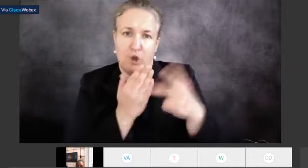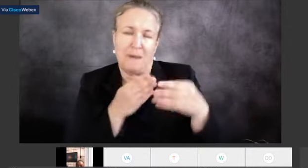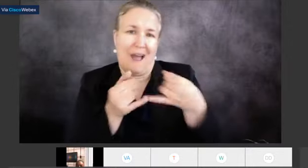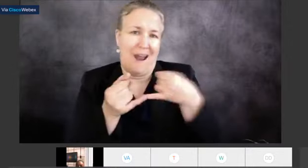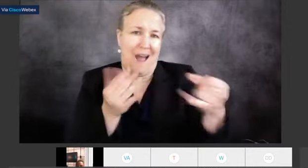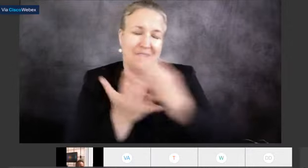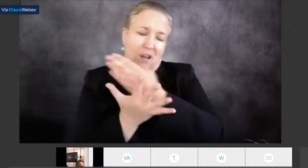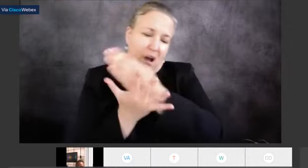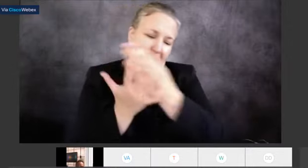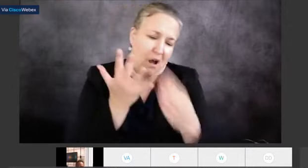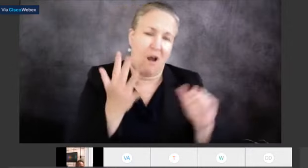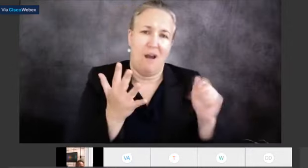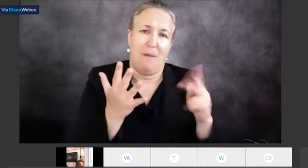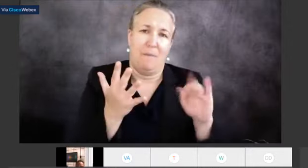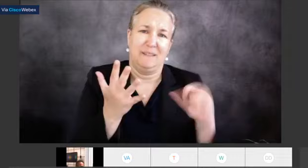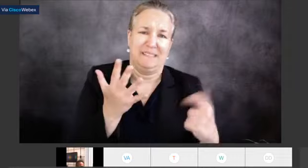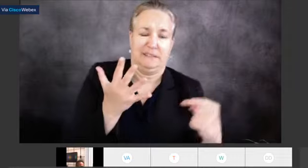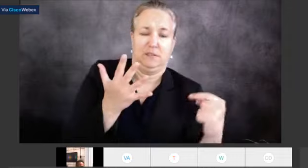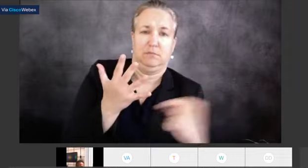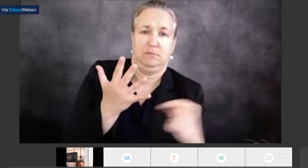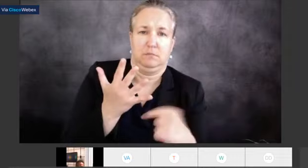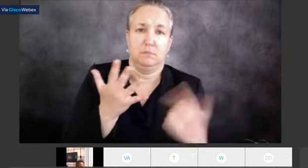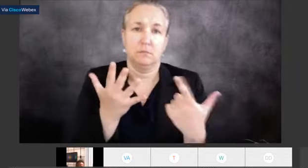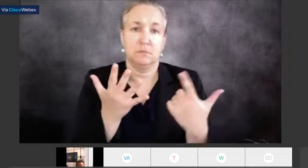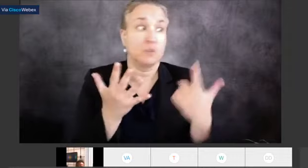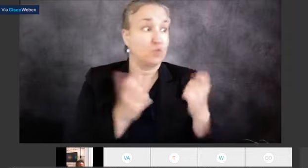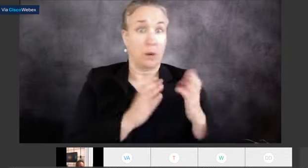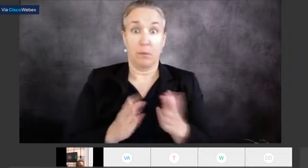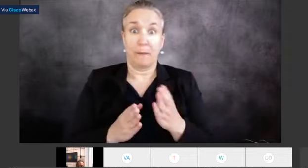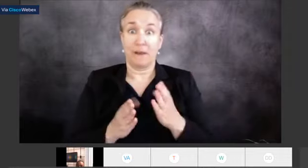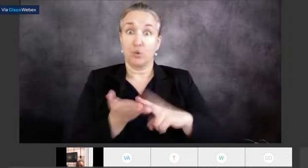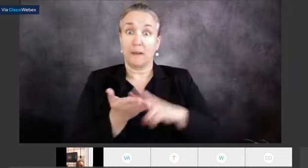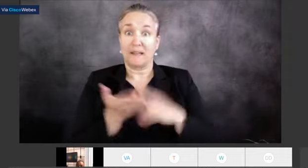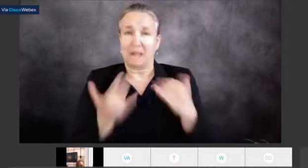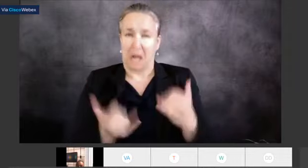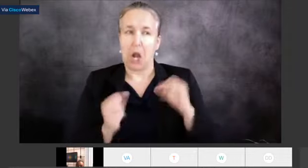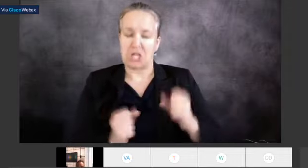so applicants can prepare to apply now for more information including the